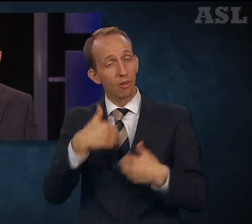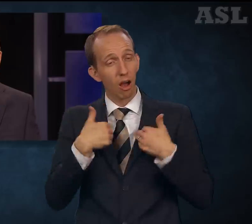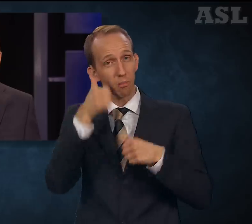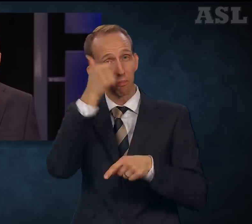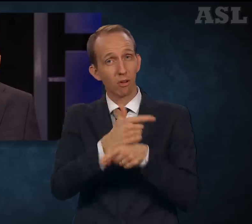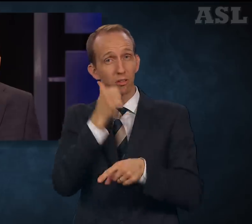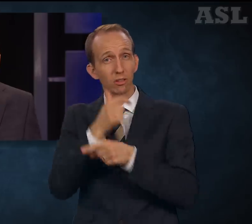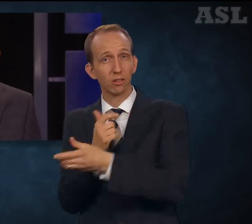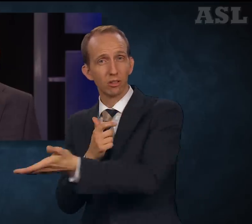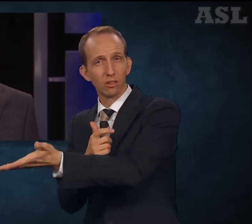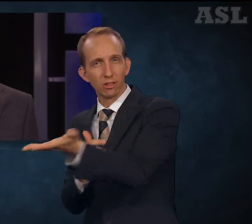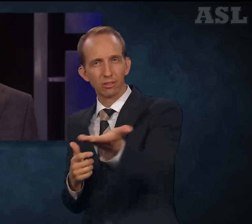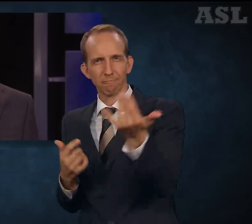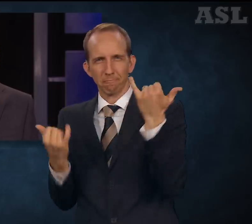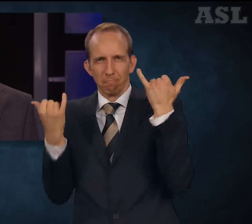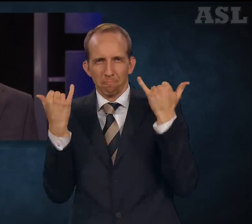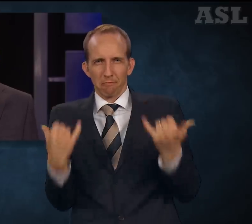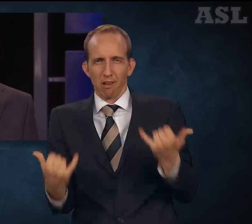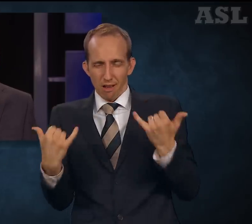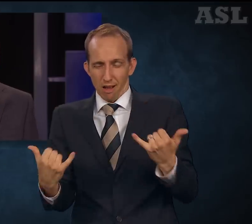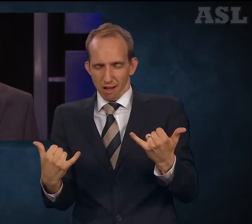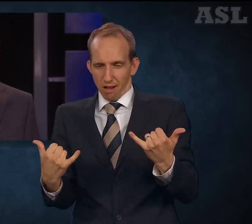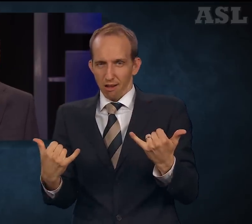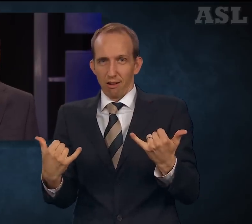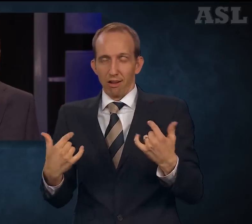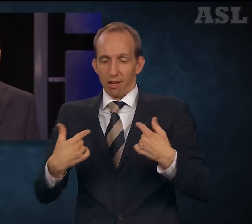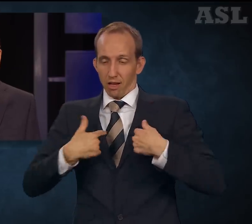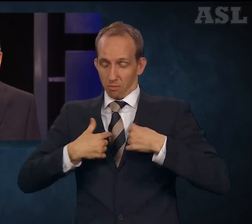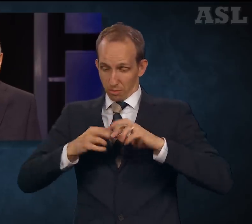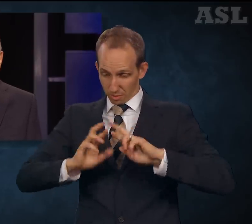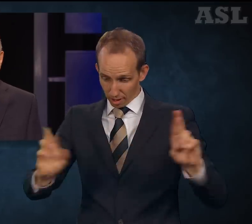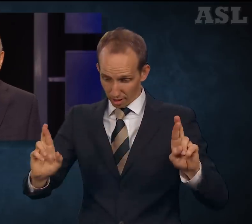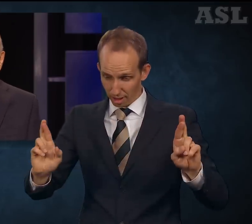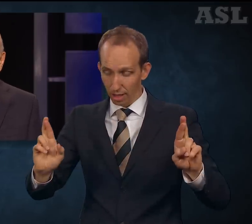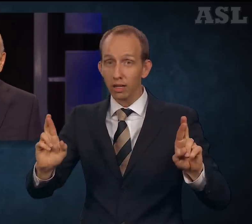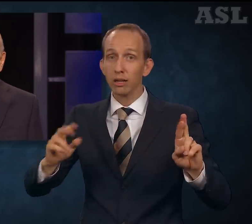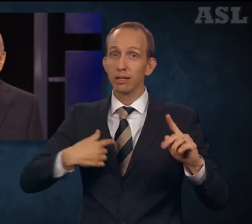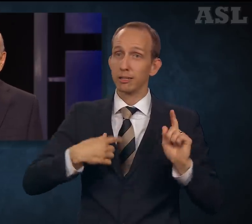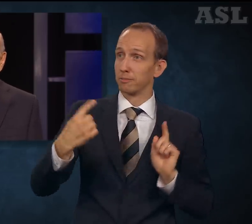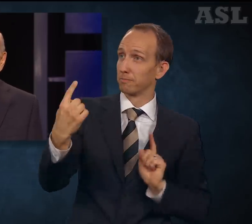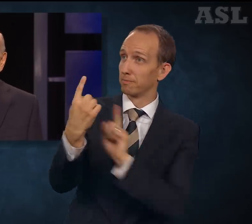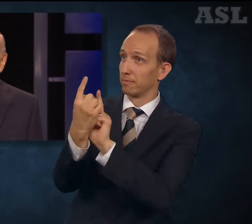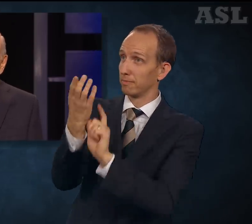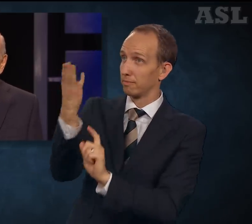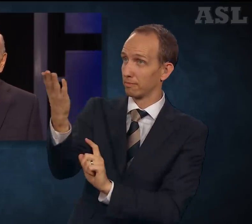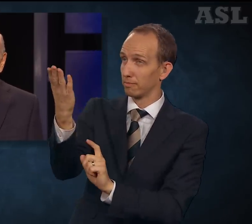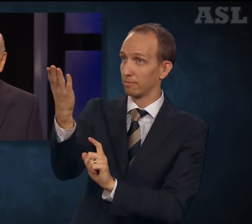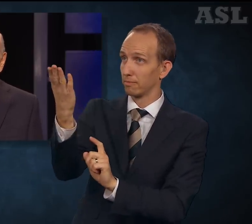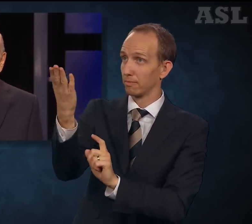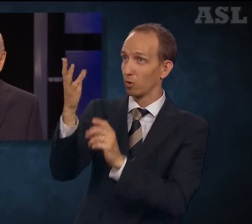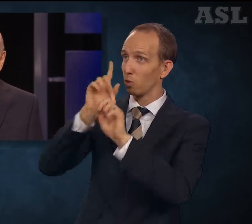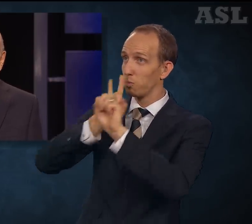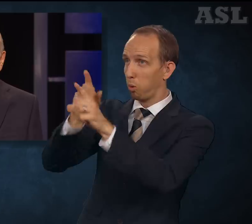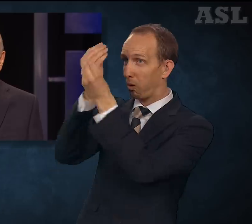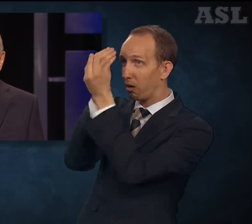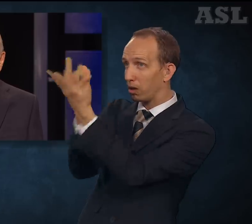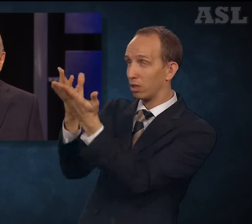THANK YOU, YOUNG BROTHERS AND